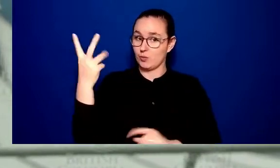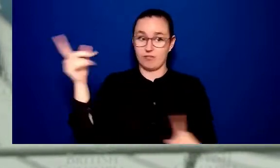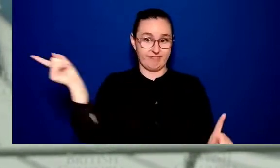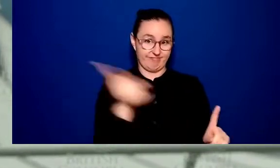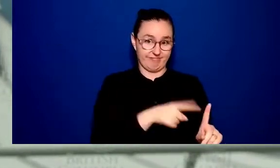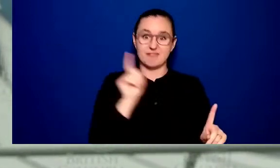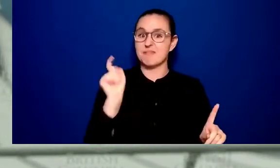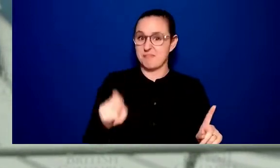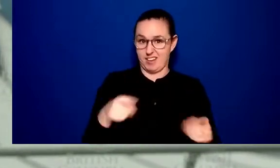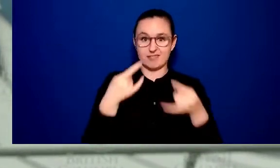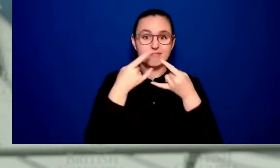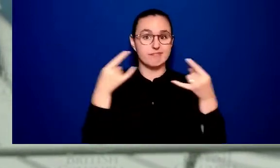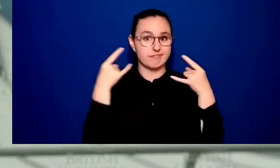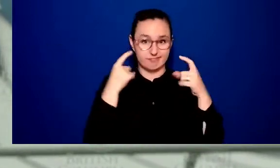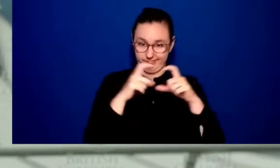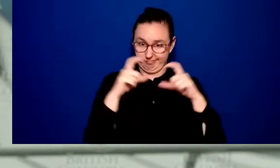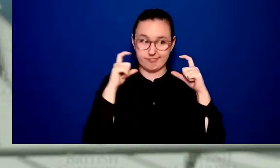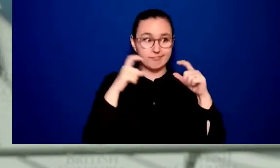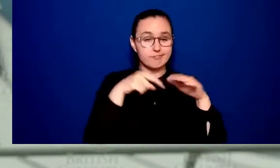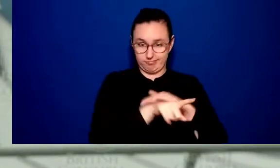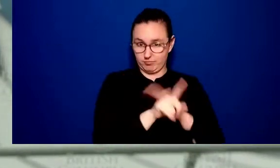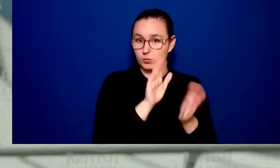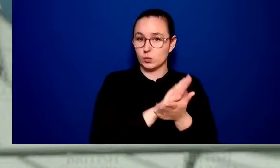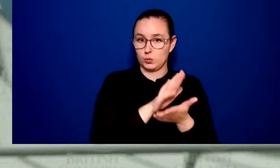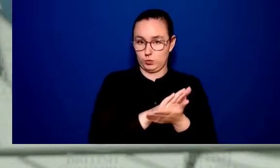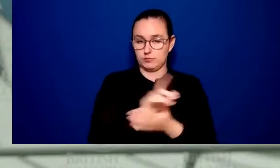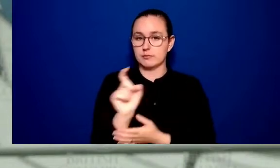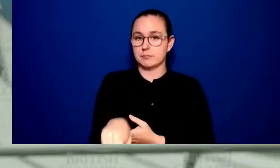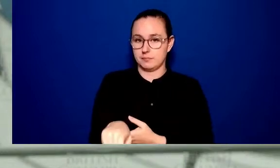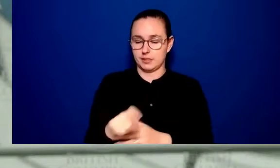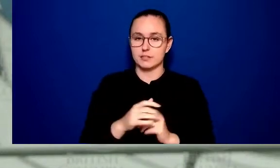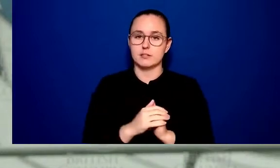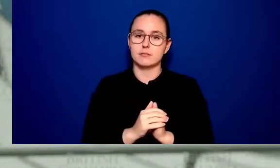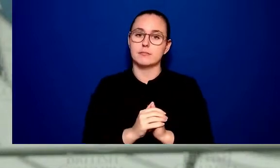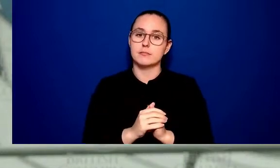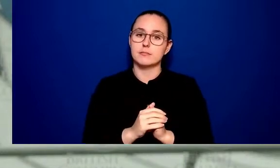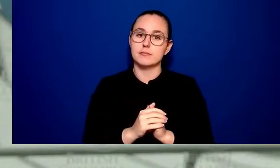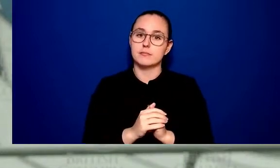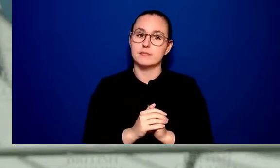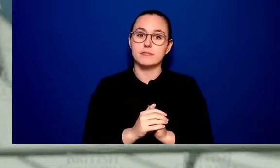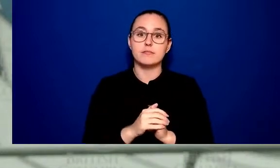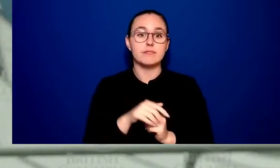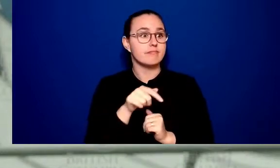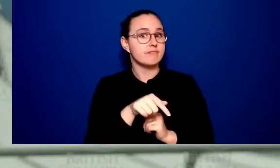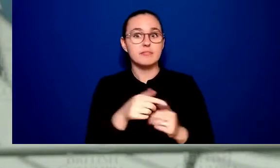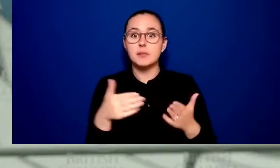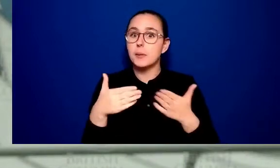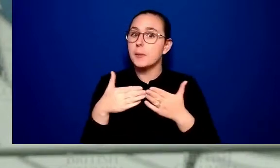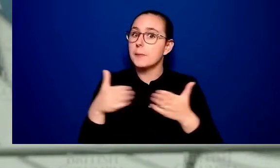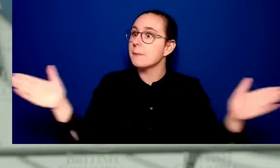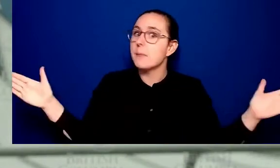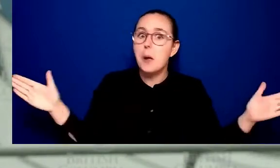mandate and requiring it for everyone. Five years of age and older to wear a mask in all